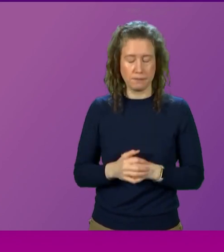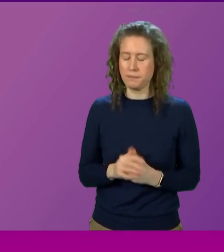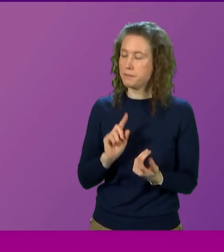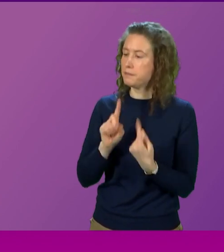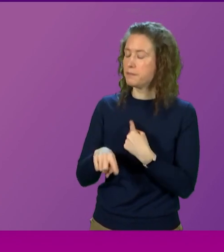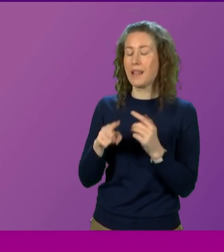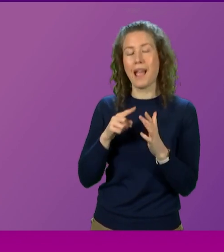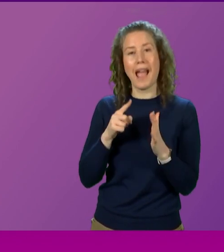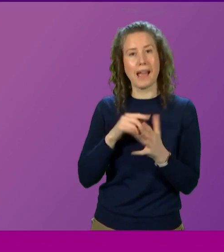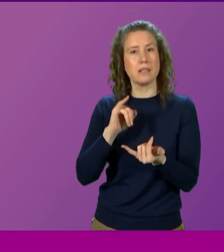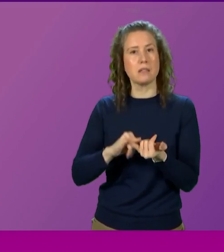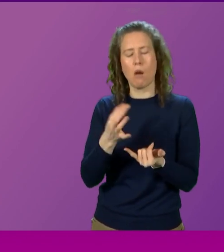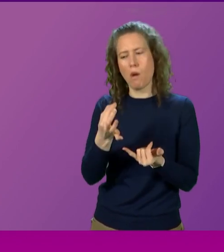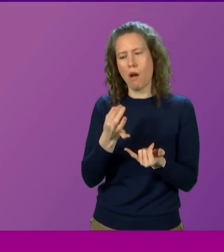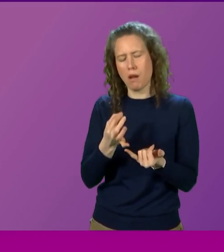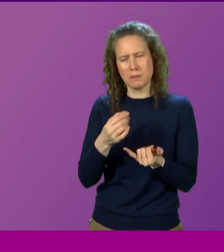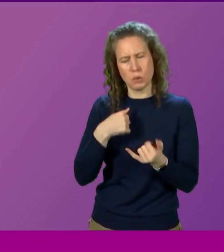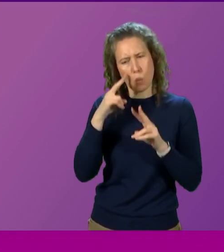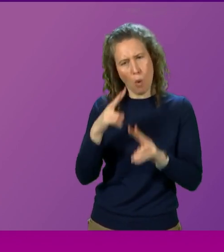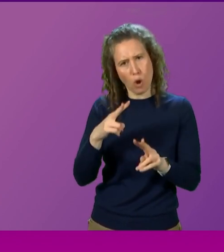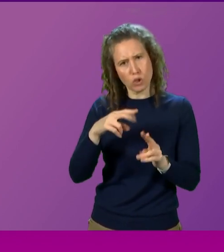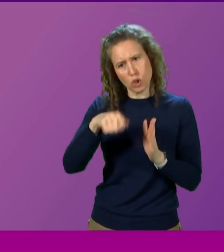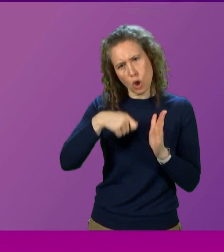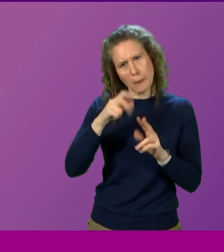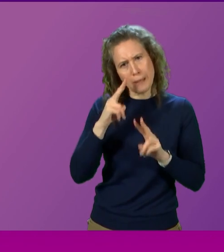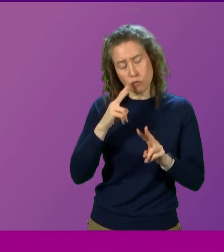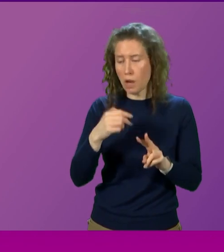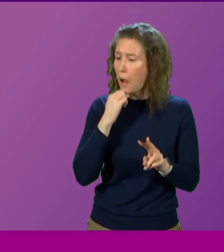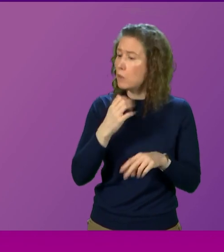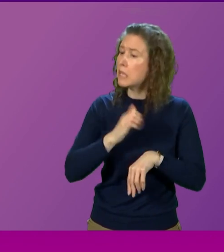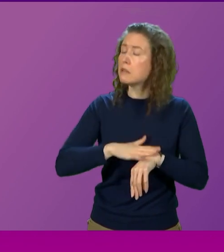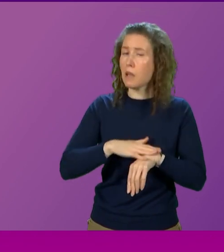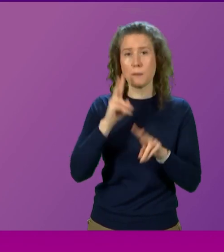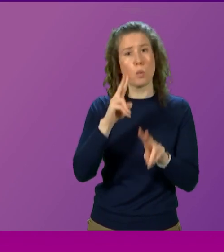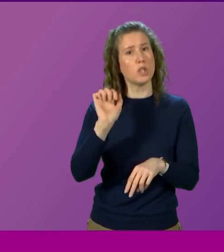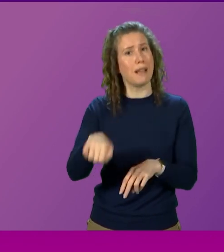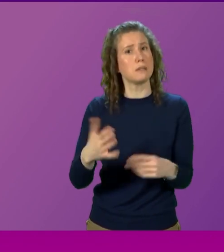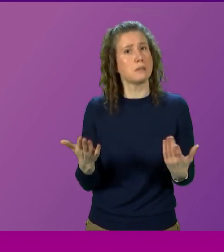I will certainly take the time to do so—although I say to him that the health secretary has